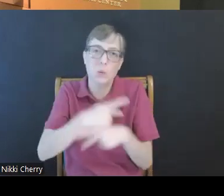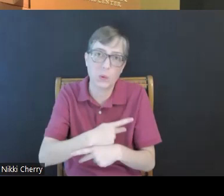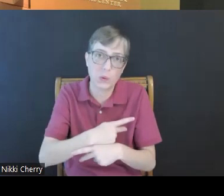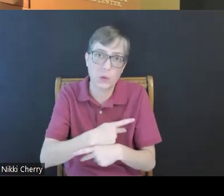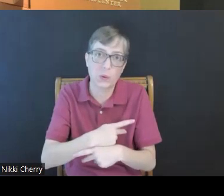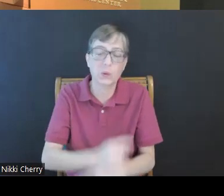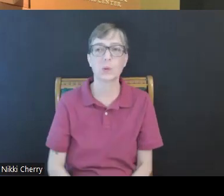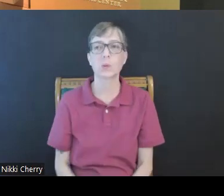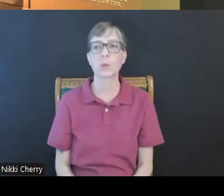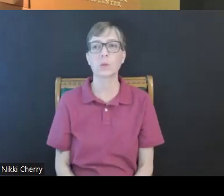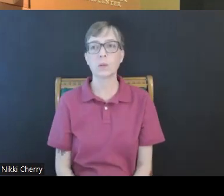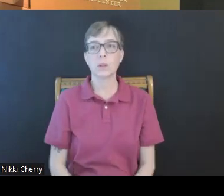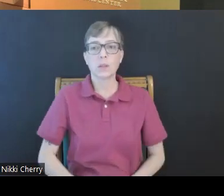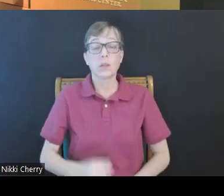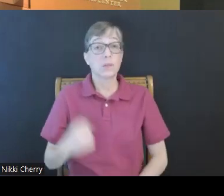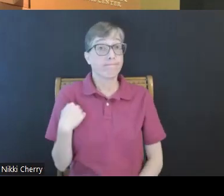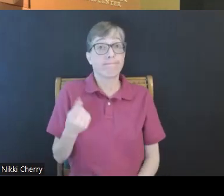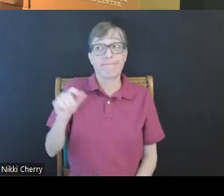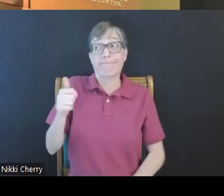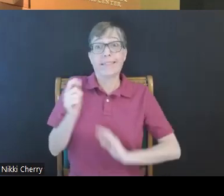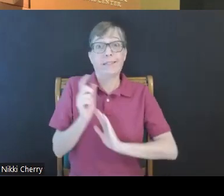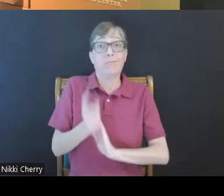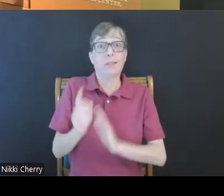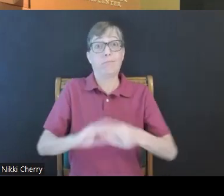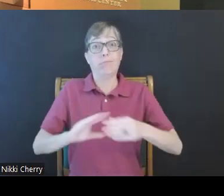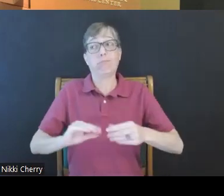uh 10 minutes telling you about all the terrible problems we have so I'm going to try to shift you